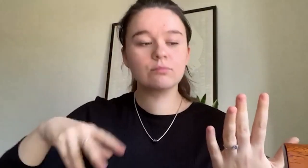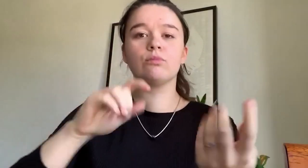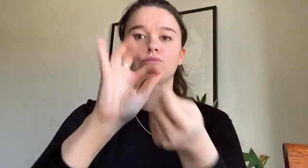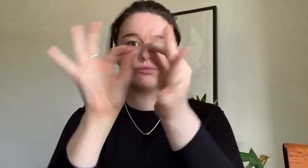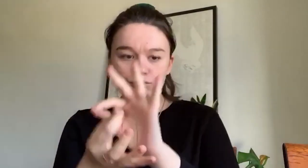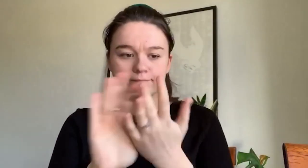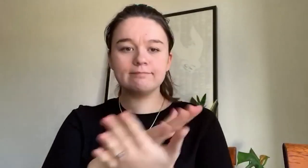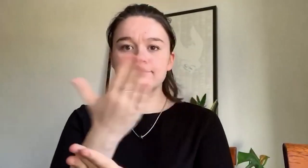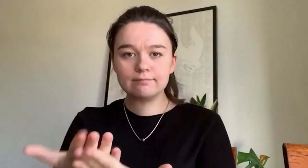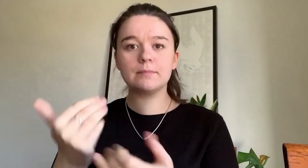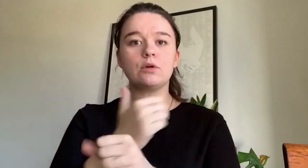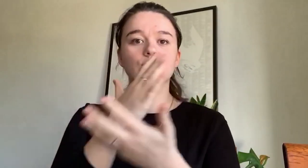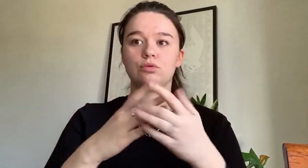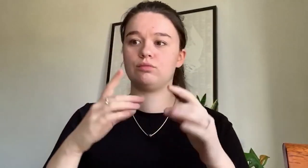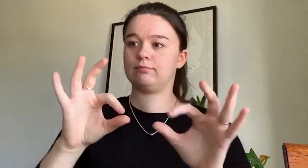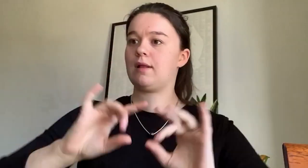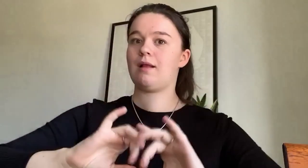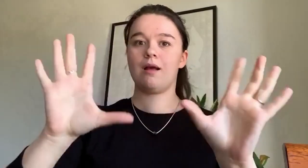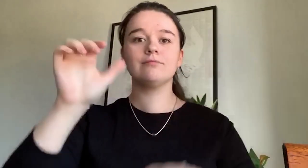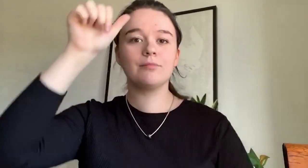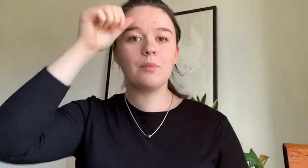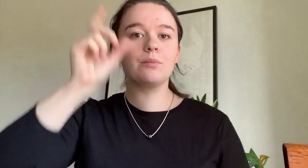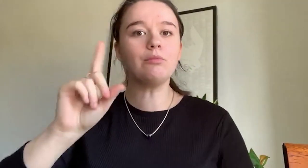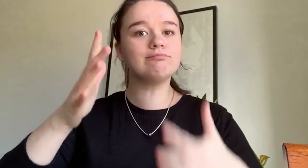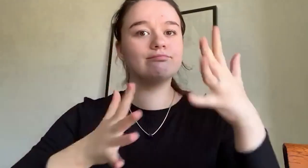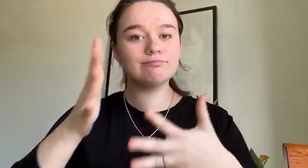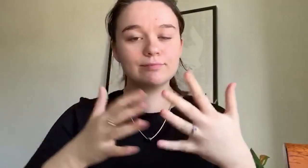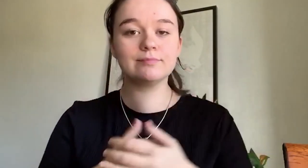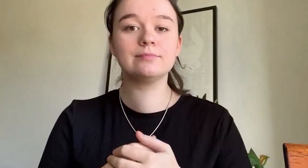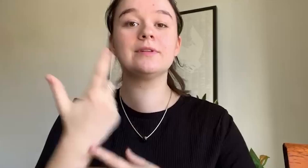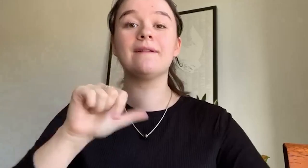translating the news and concepts into Auslan and ensure they are prepared for filming.